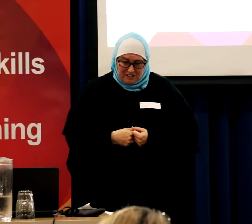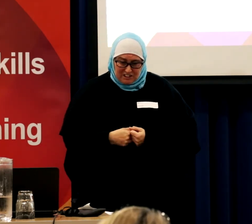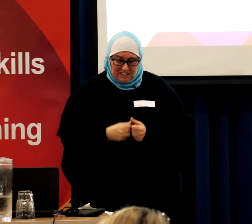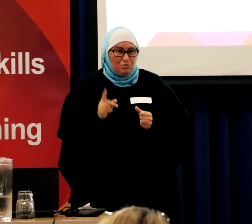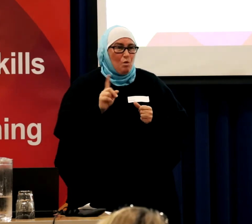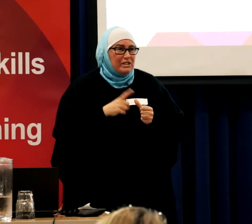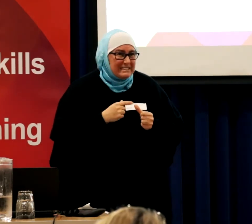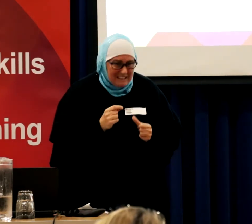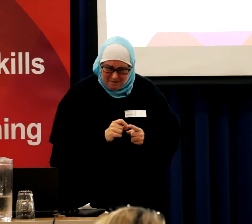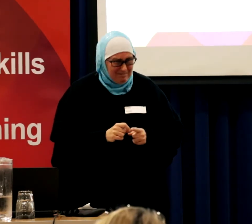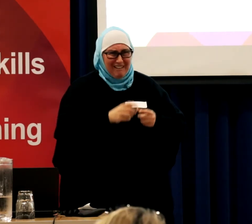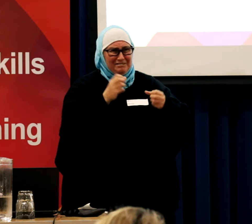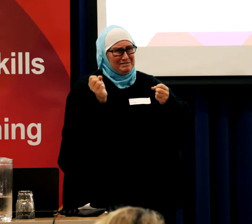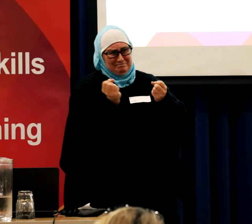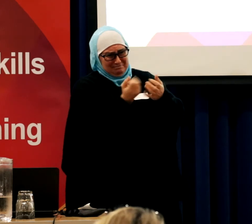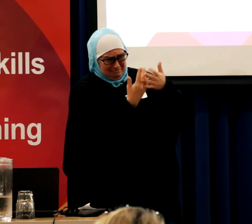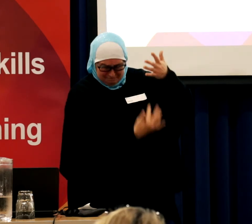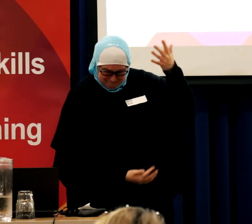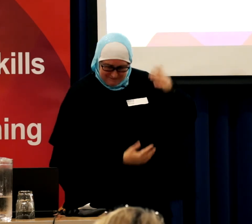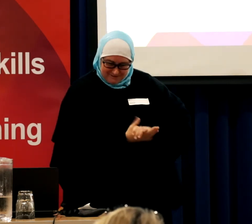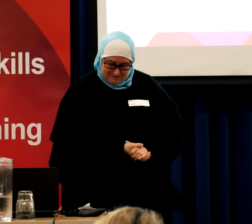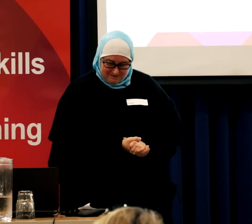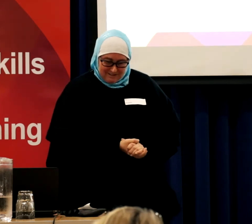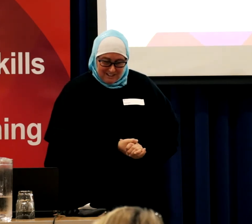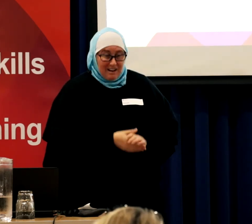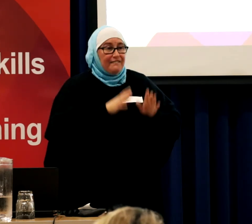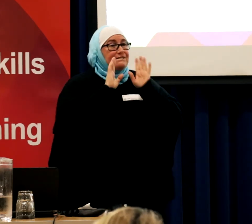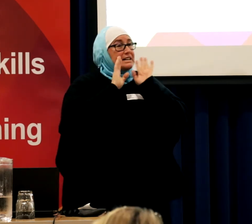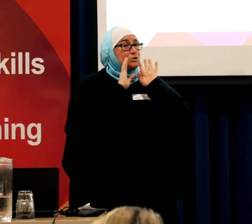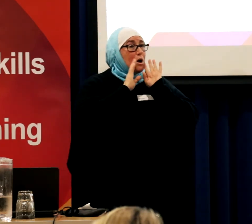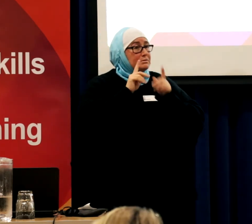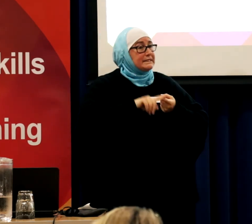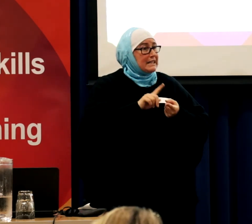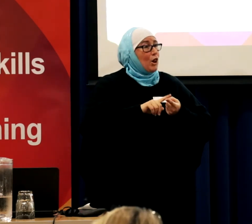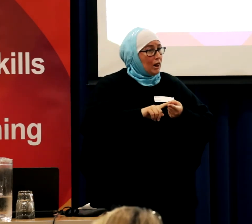The average text messages, WhatsApp, a whole different variety of devices.